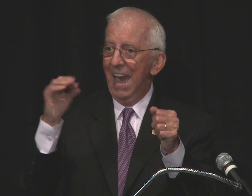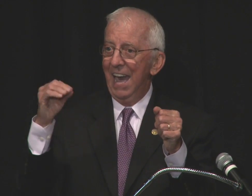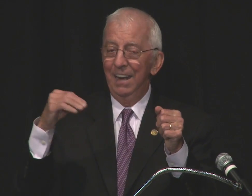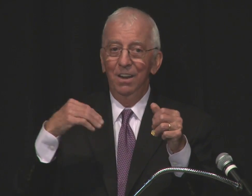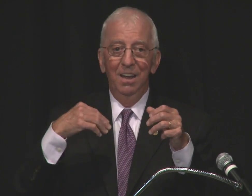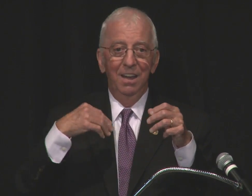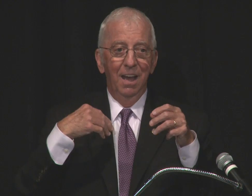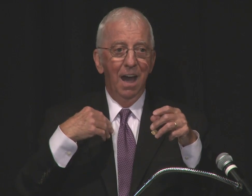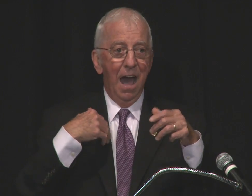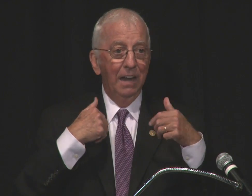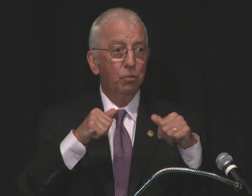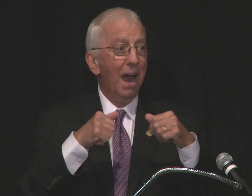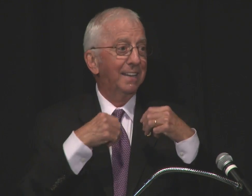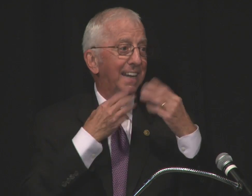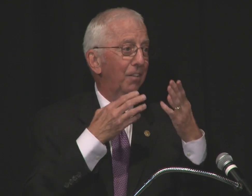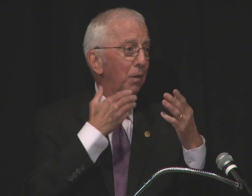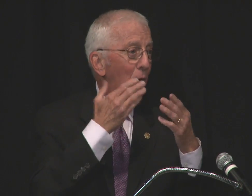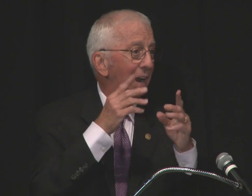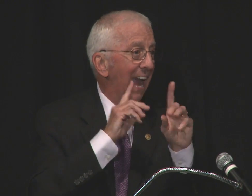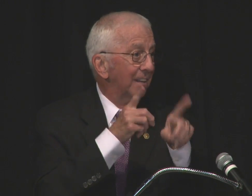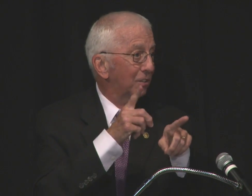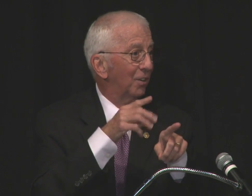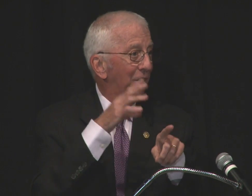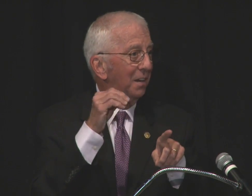And I tried to give him good answers.